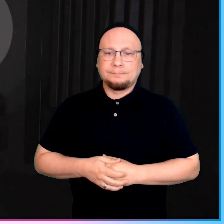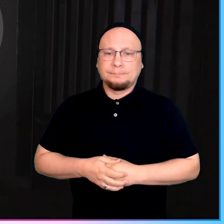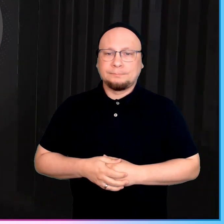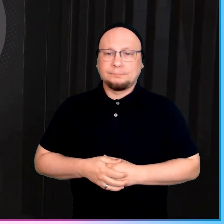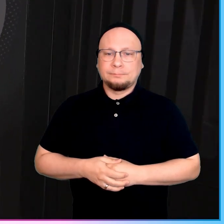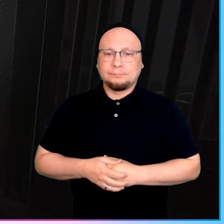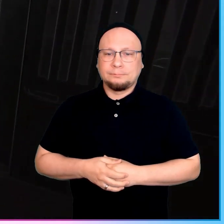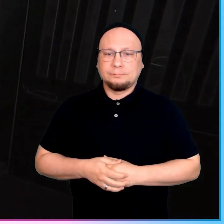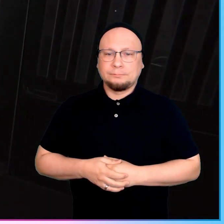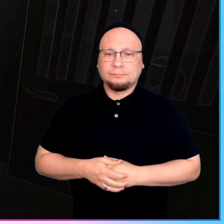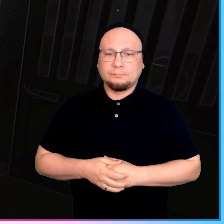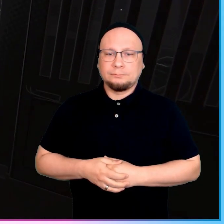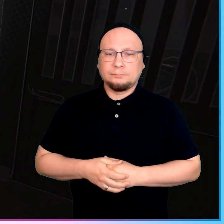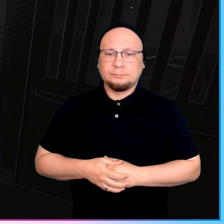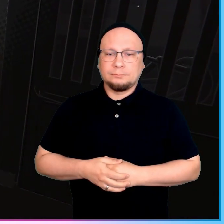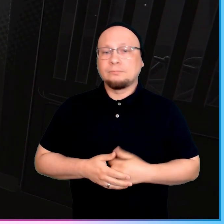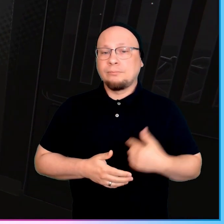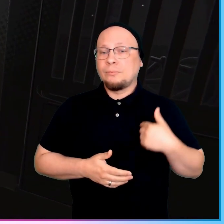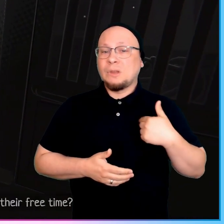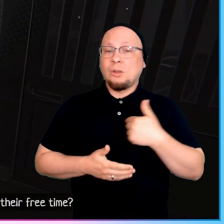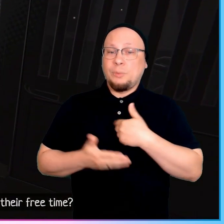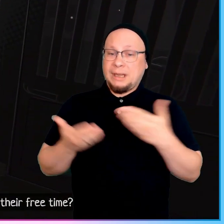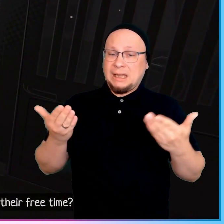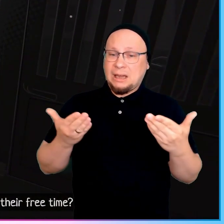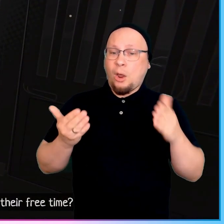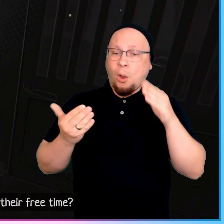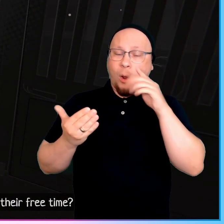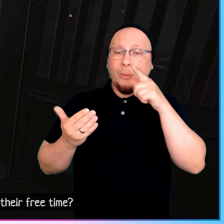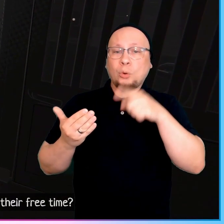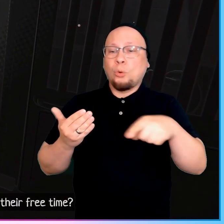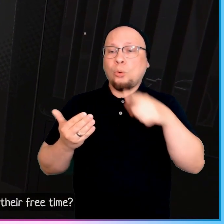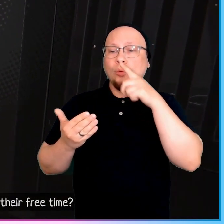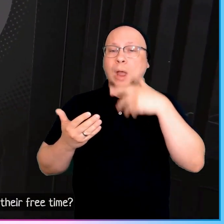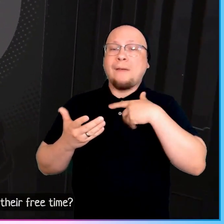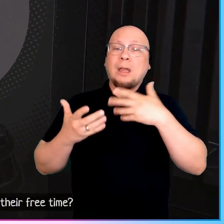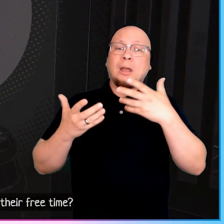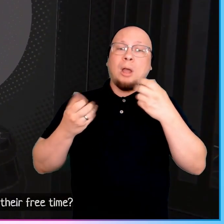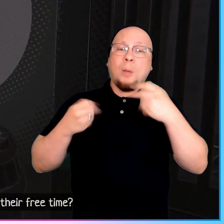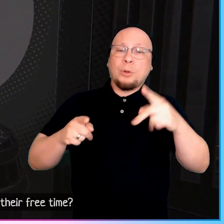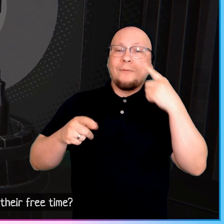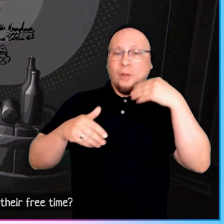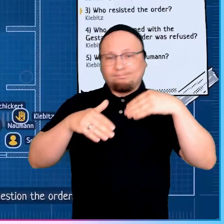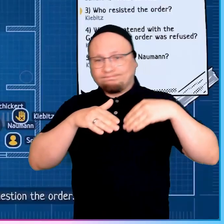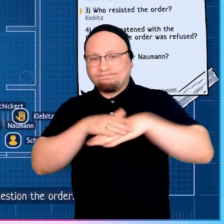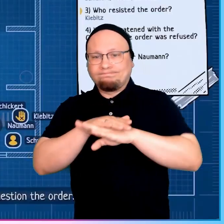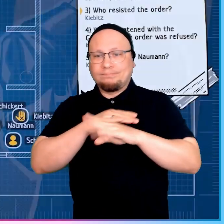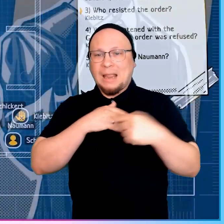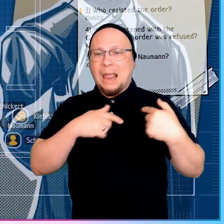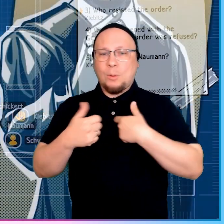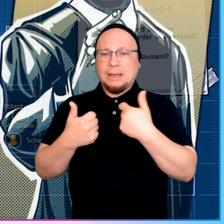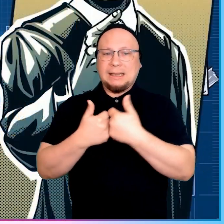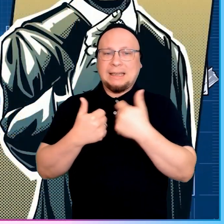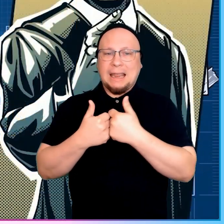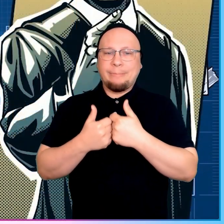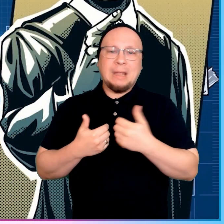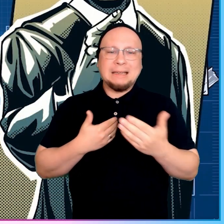We at Paintbucket Games believe that everyone should have the opportunity to enjoy the games we create, regardless of ability.